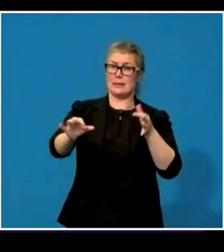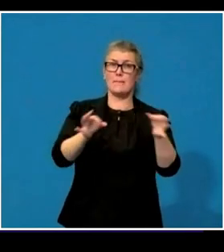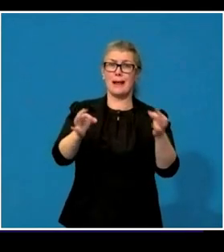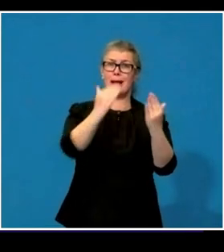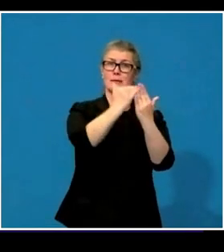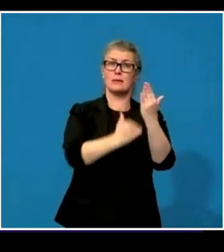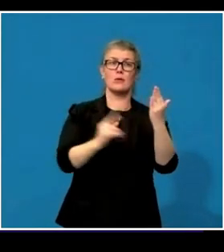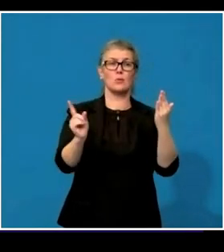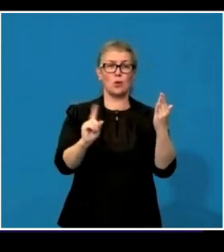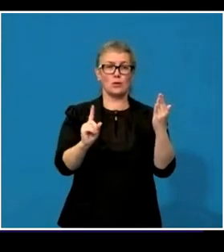He's completely underfunded.